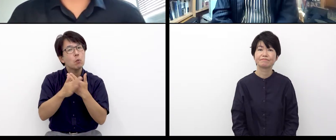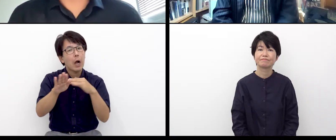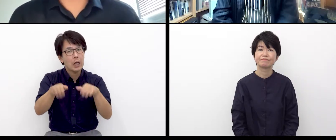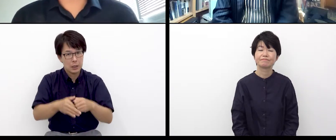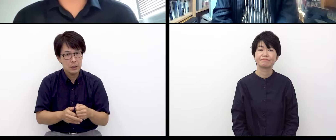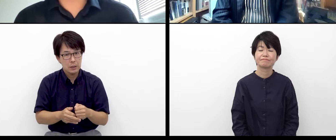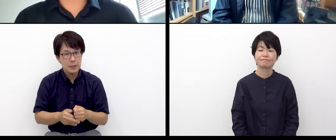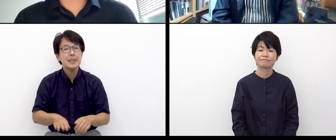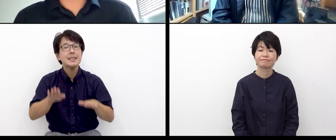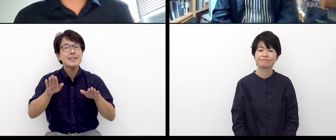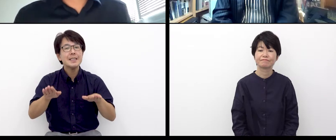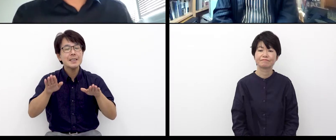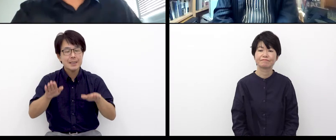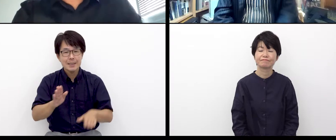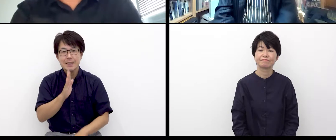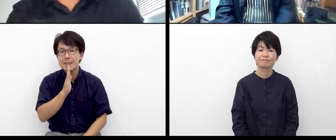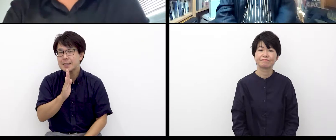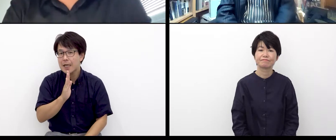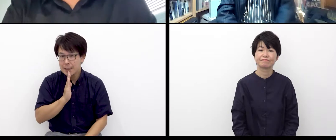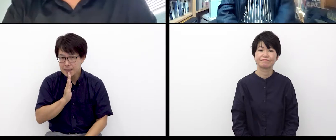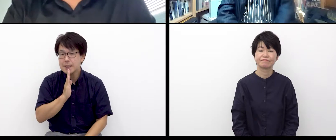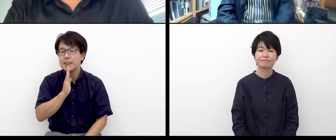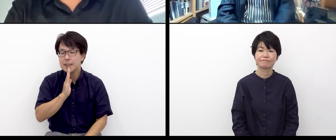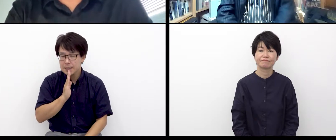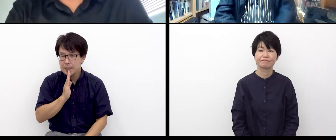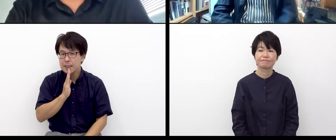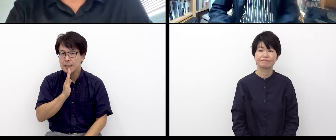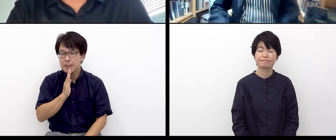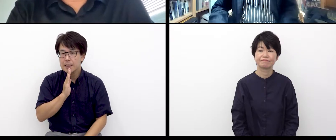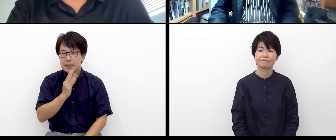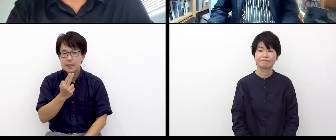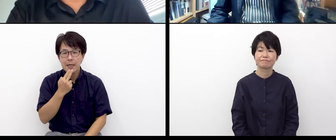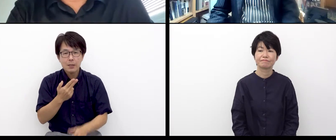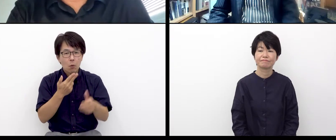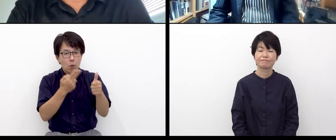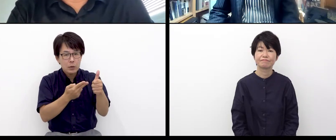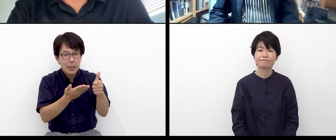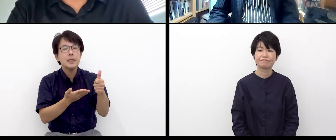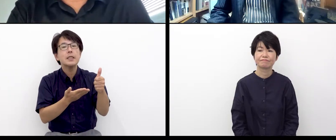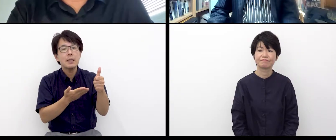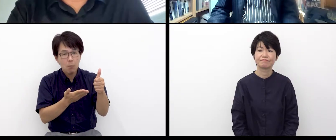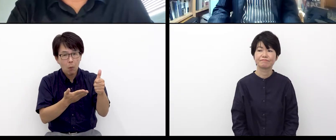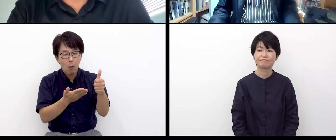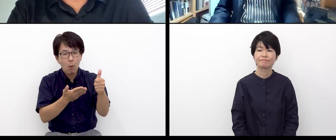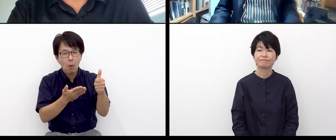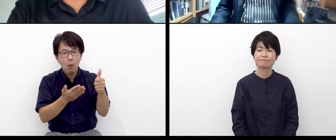Now, I guess you have watched